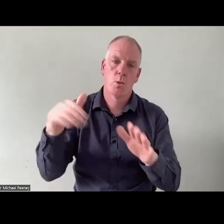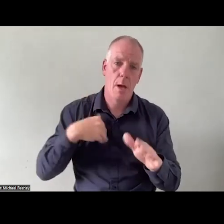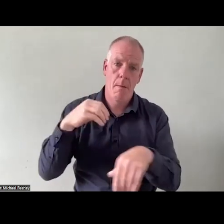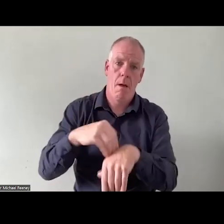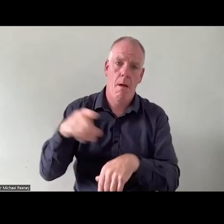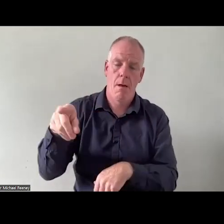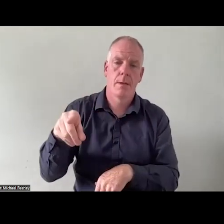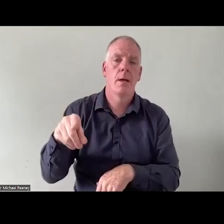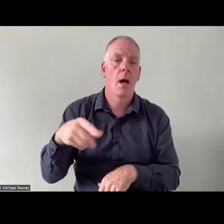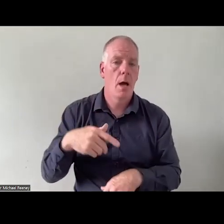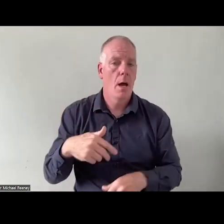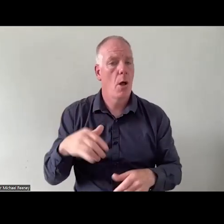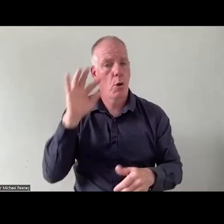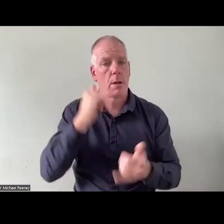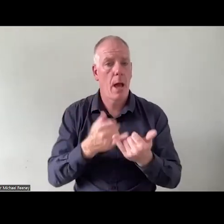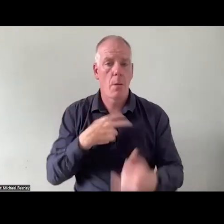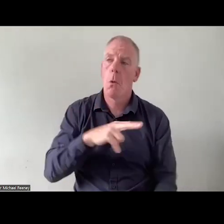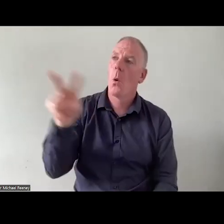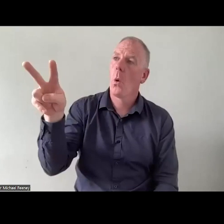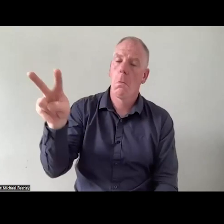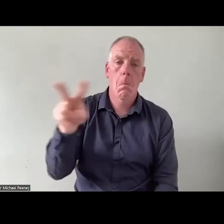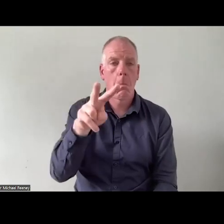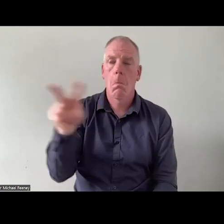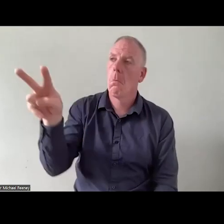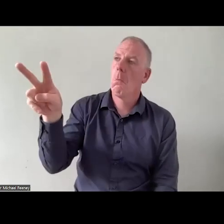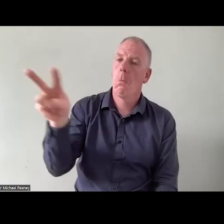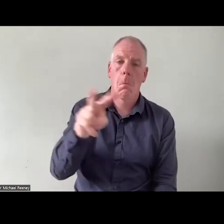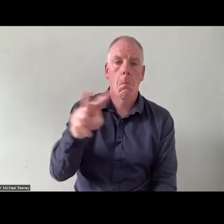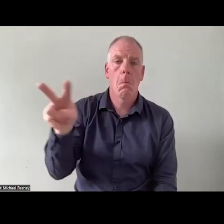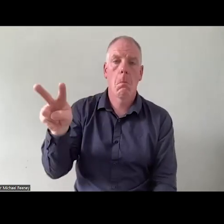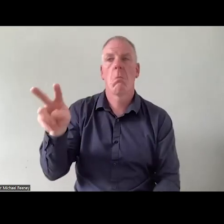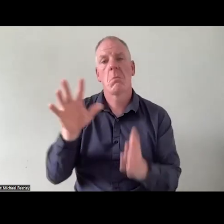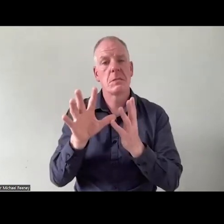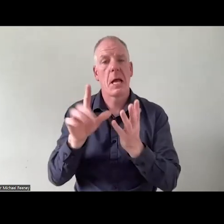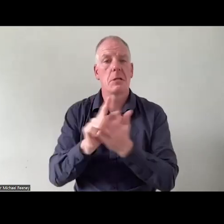I am likely to look at the caption unit ten, 12 times during the performance